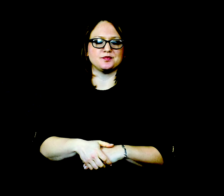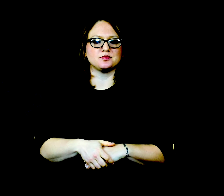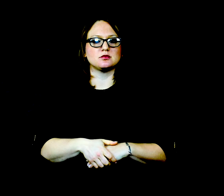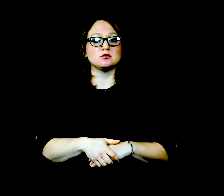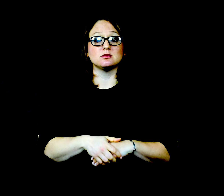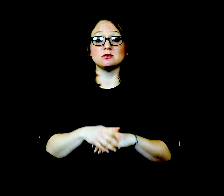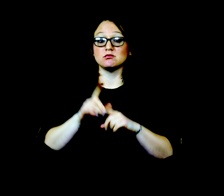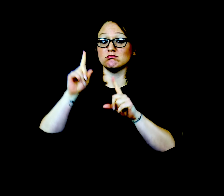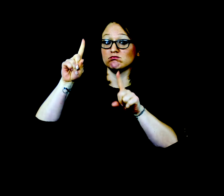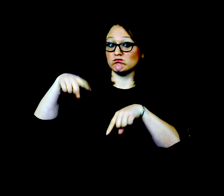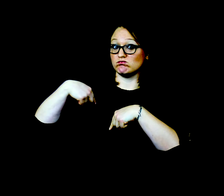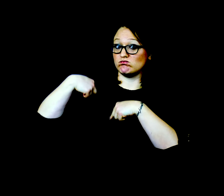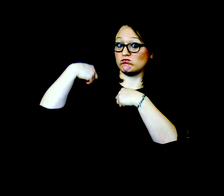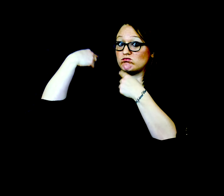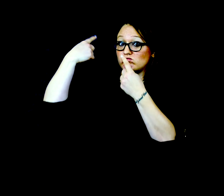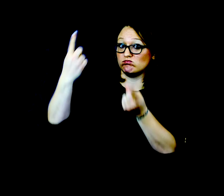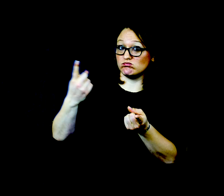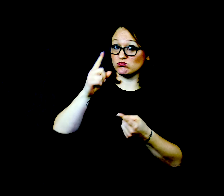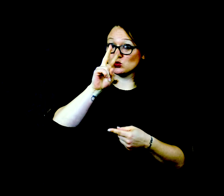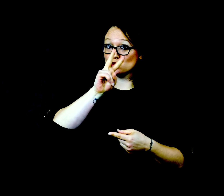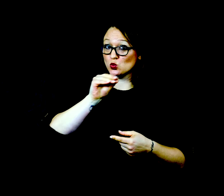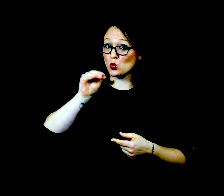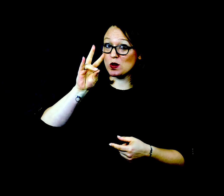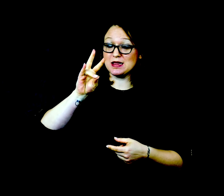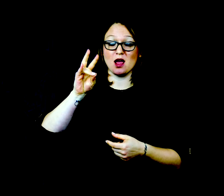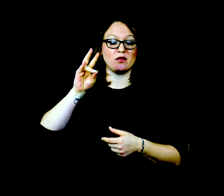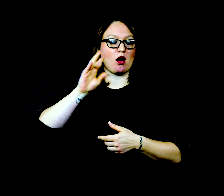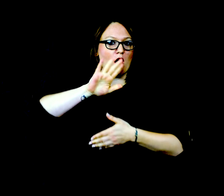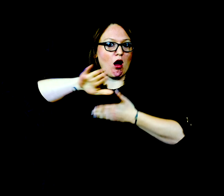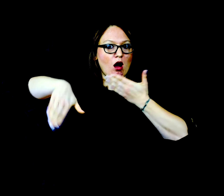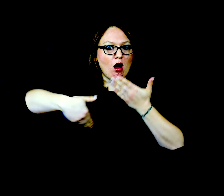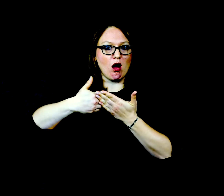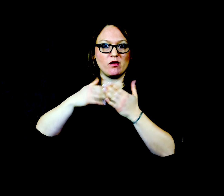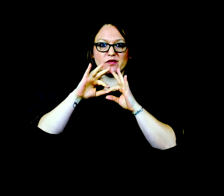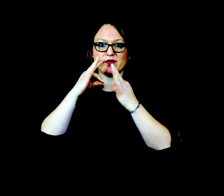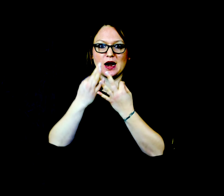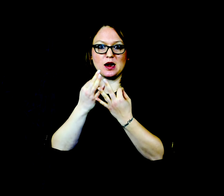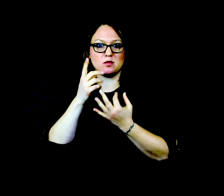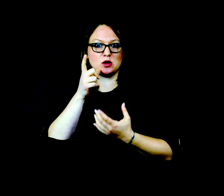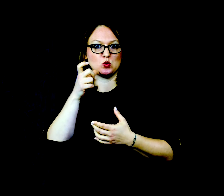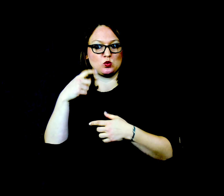the family figures out a way to finance a pair of hearing aids themselves. Since 2007 to present,